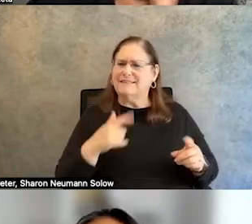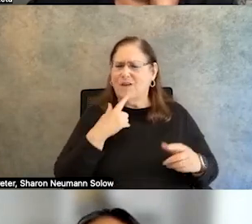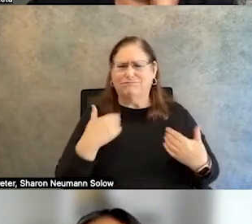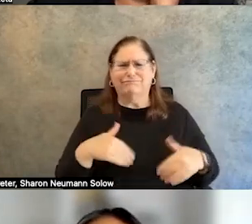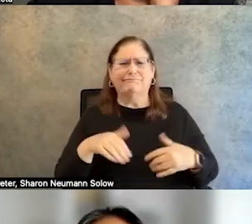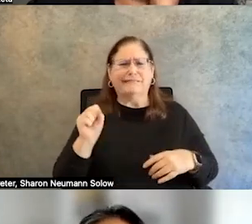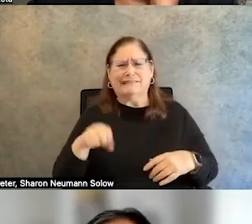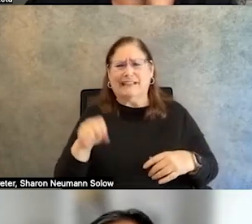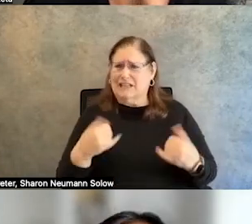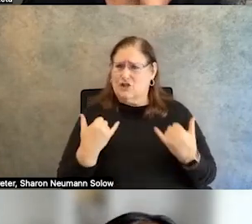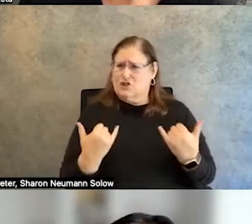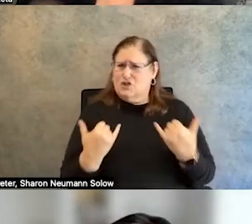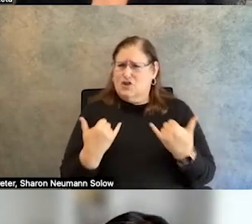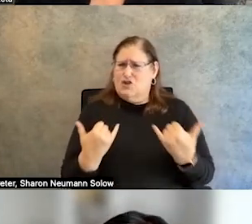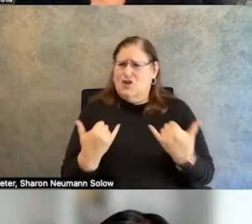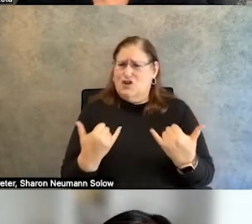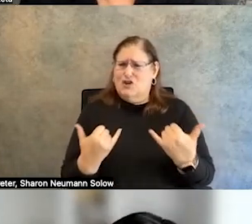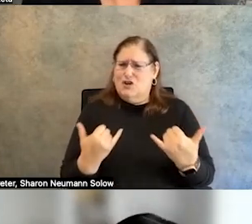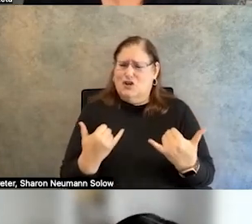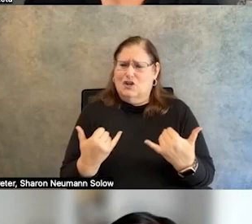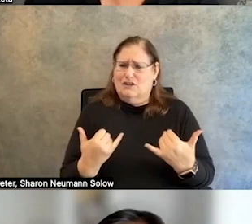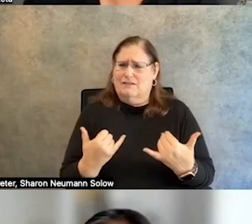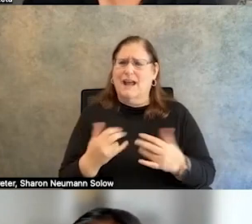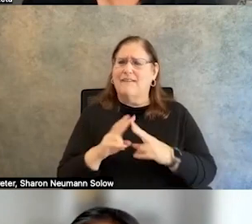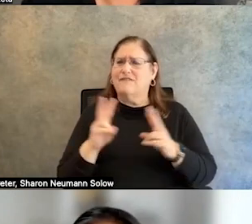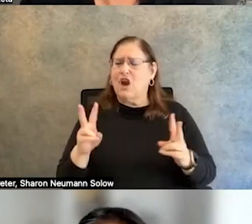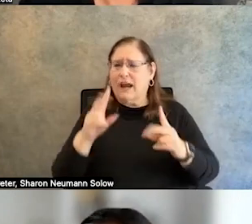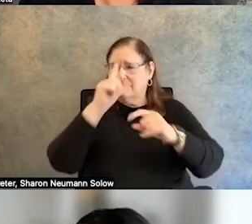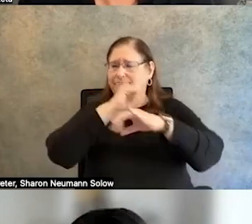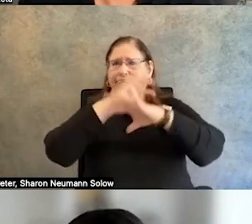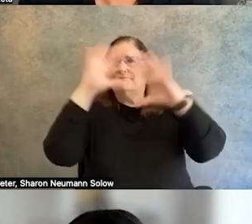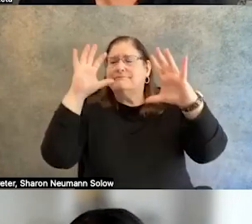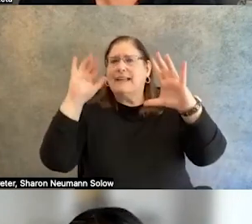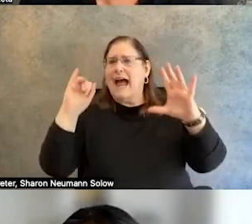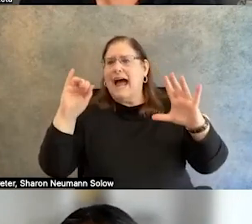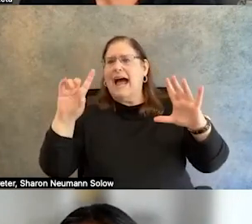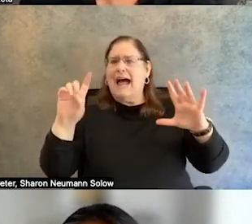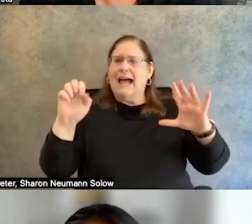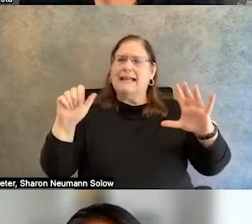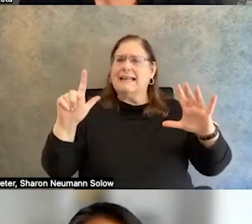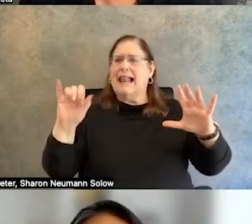and it is very, CalAIM is very idealistic. I find it very idealistic in many ways.